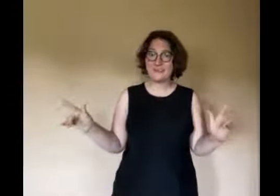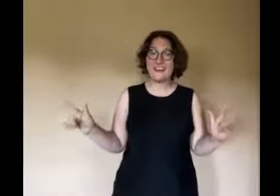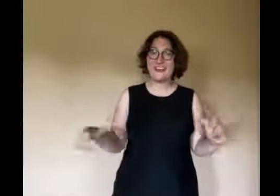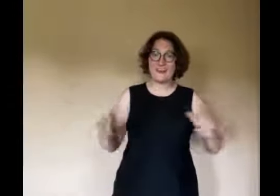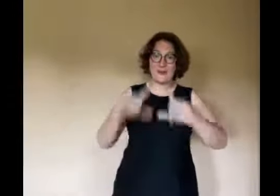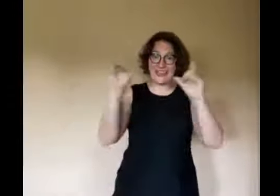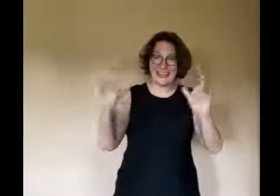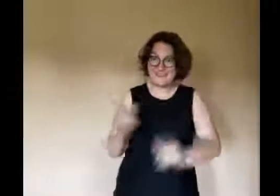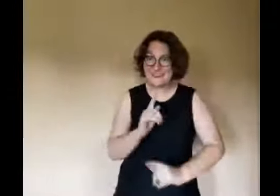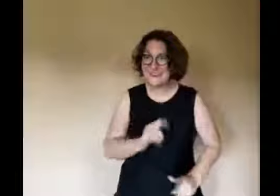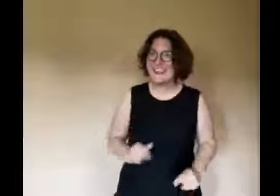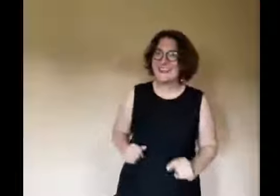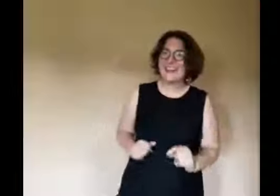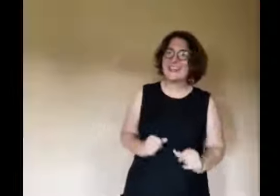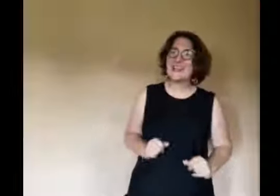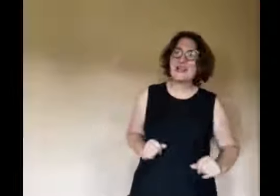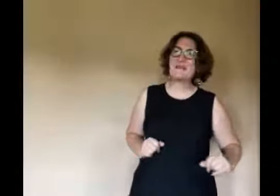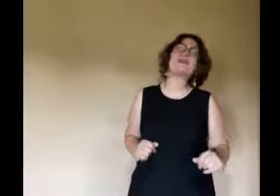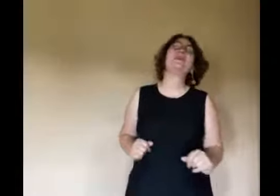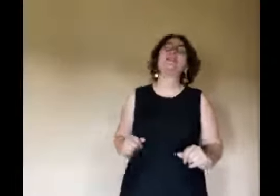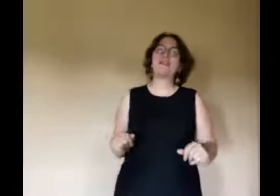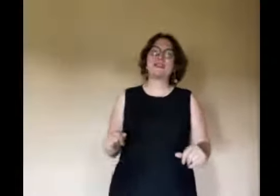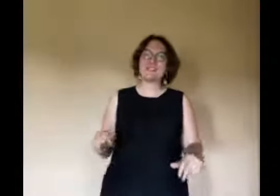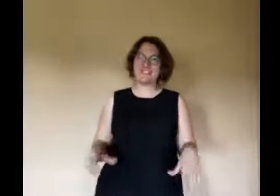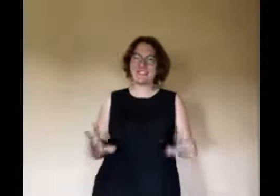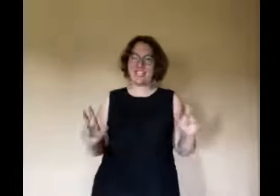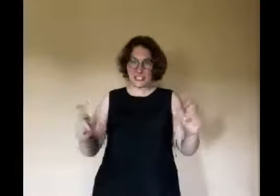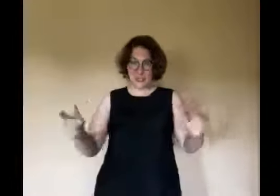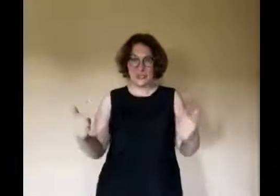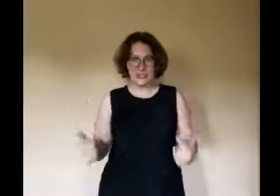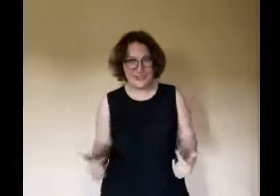my hands in the clay energetically, and just really really enjoying the process of like